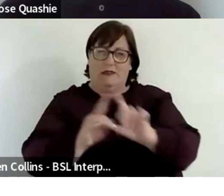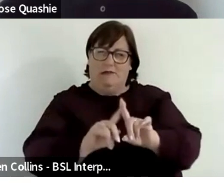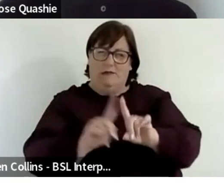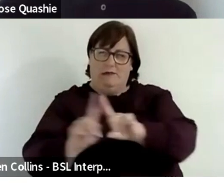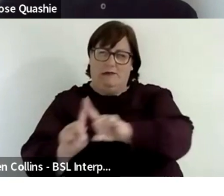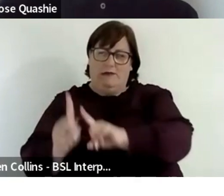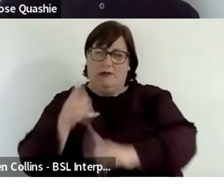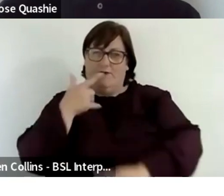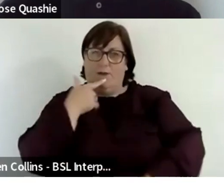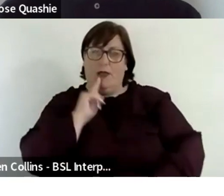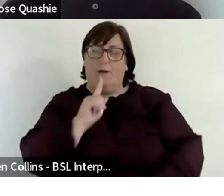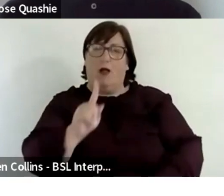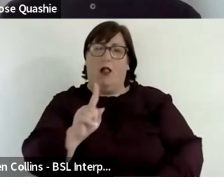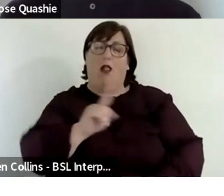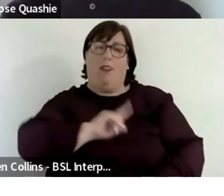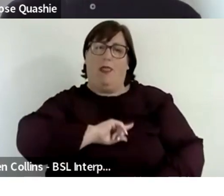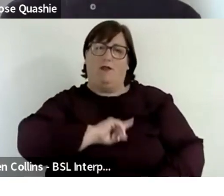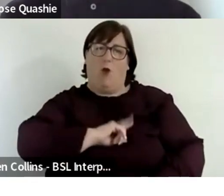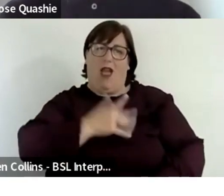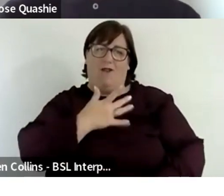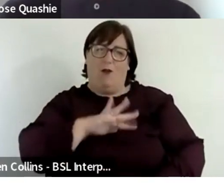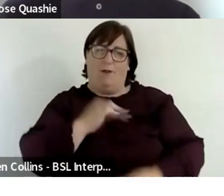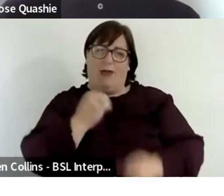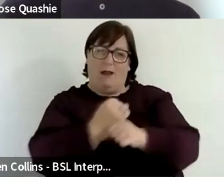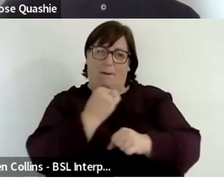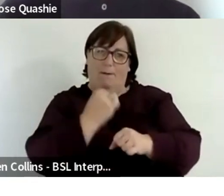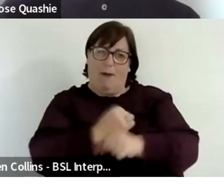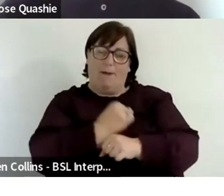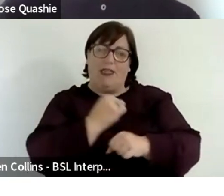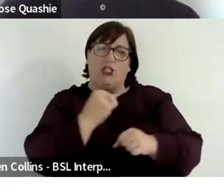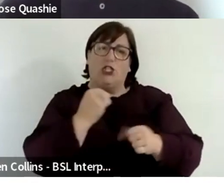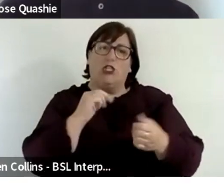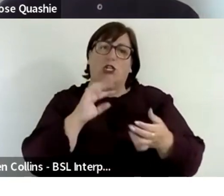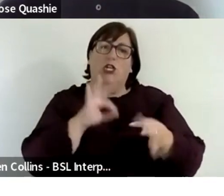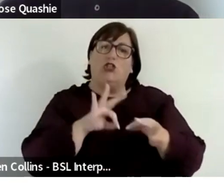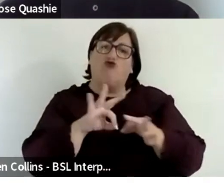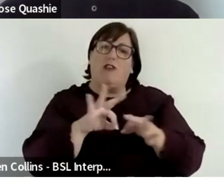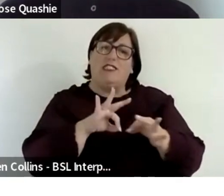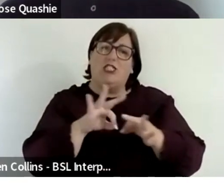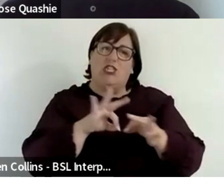strategy. We call that the skills, employment and education strategy, SEE strategy.